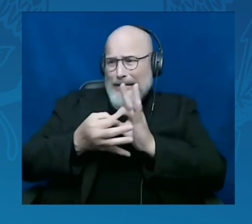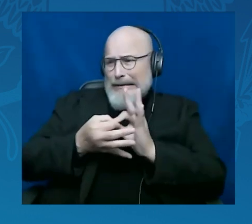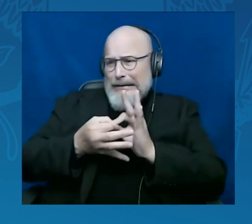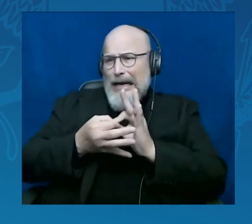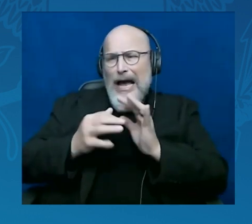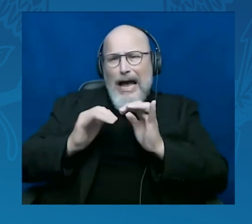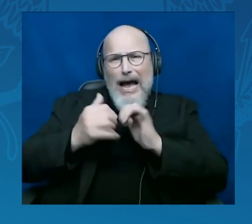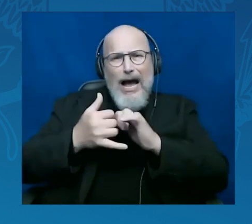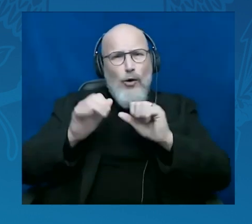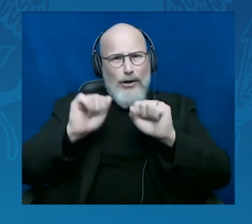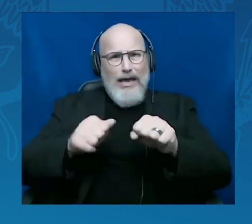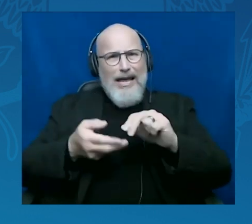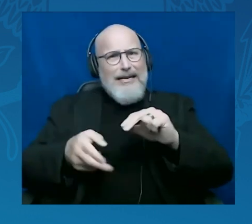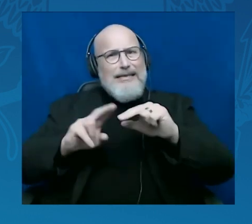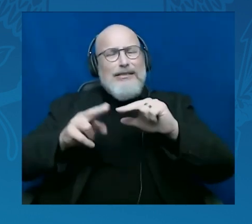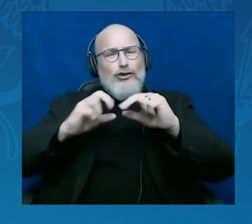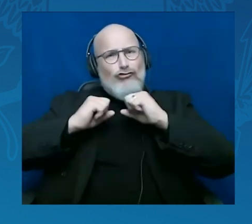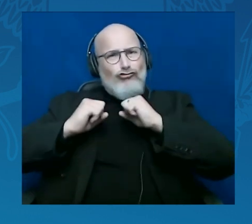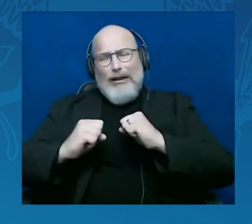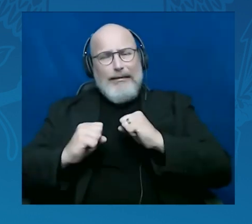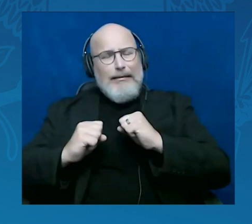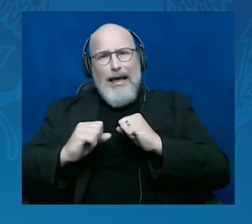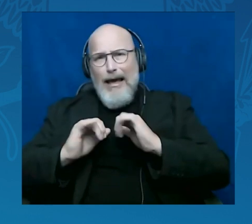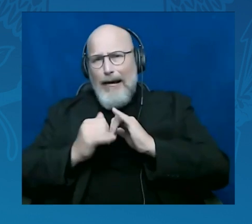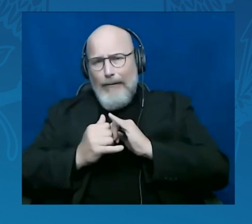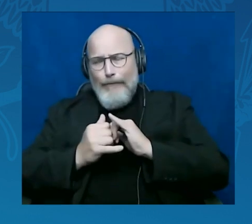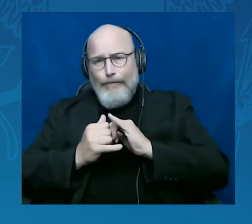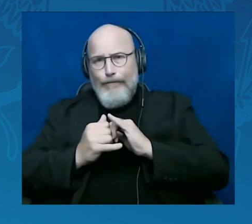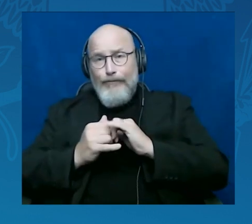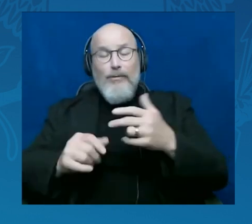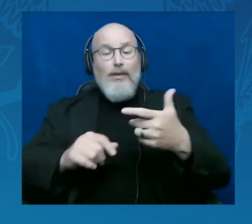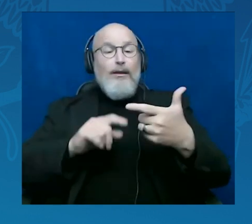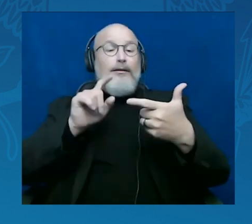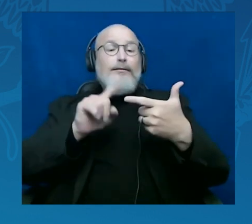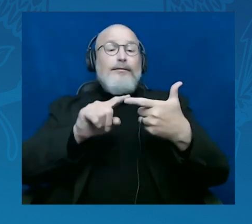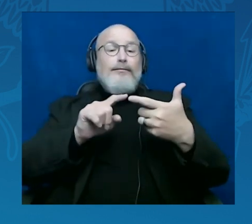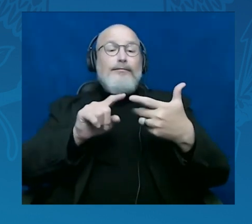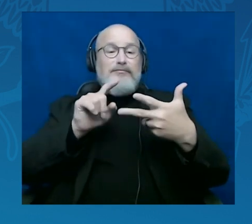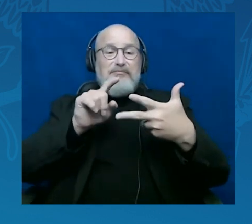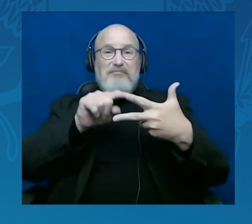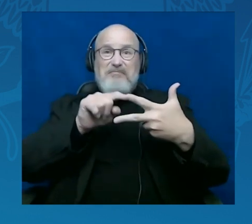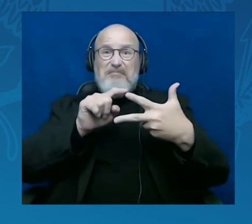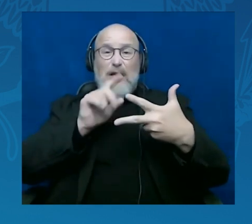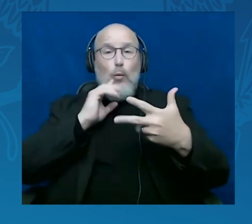On the issue of security, I know for many of you that you are particularly concerned